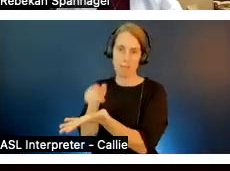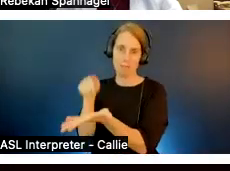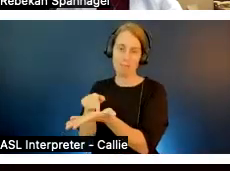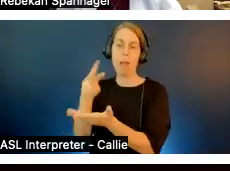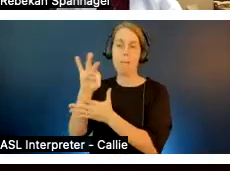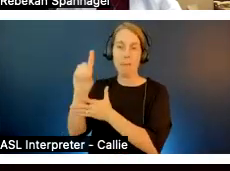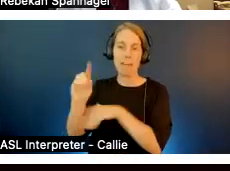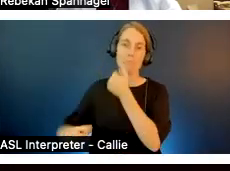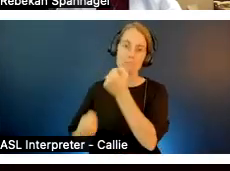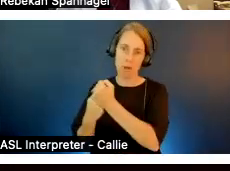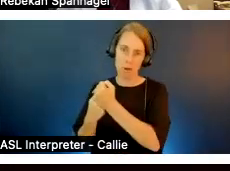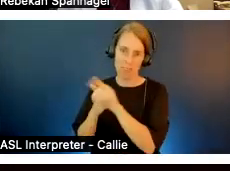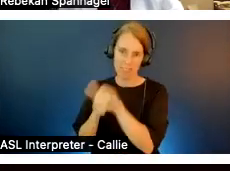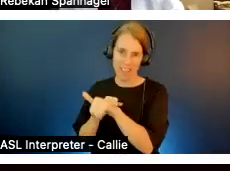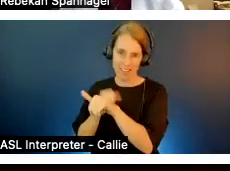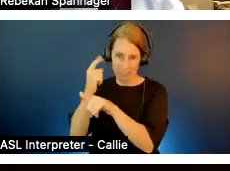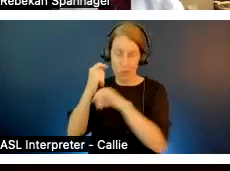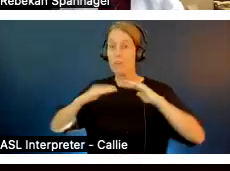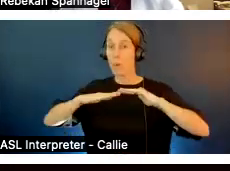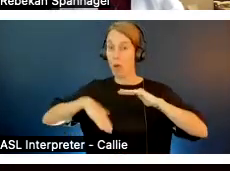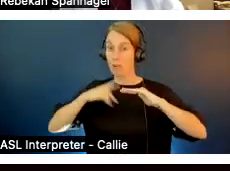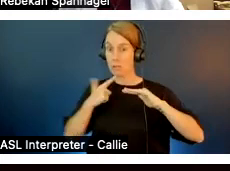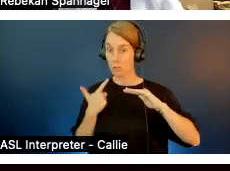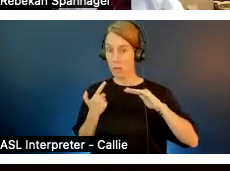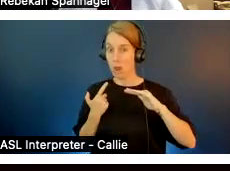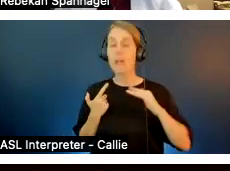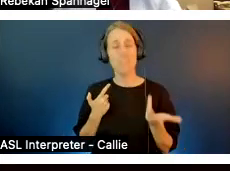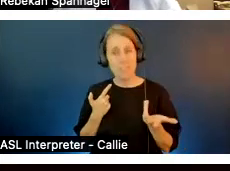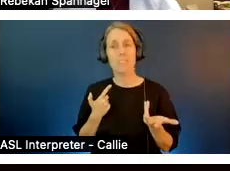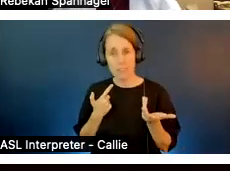should or a child under 21 should be able to get treatment if we can go to the next slide please